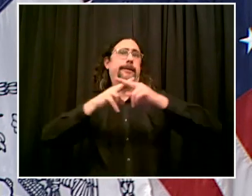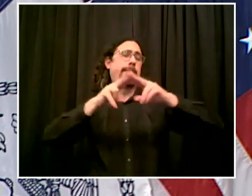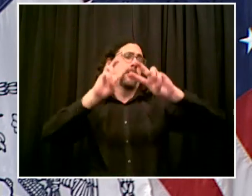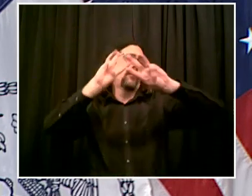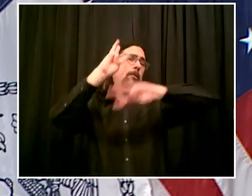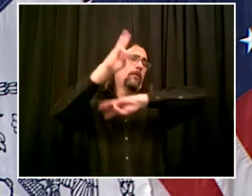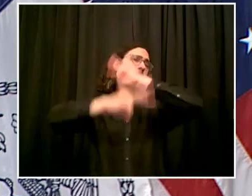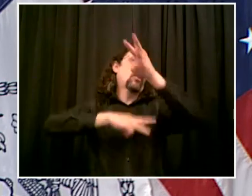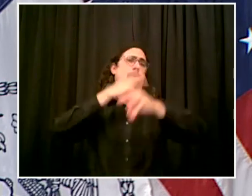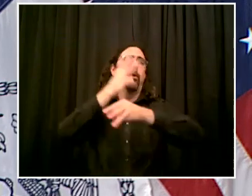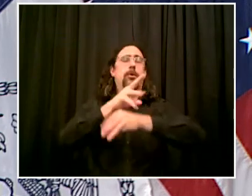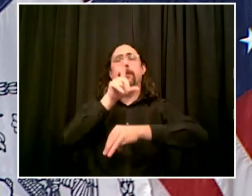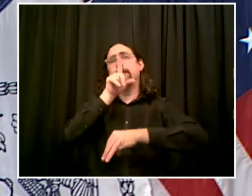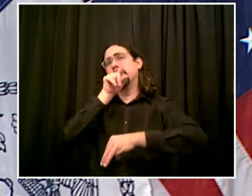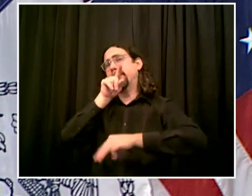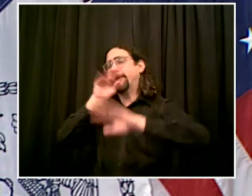MUCH LESS POLLUTED.